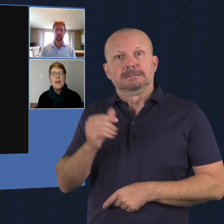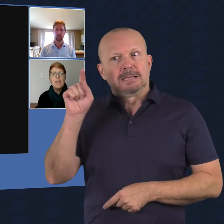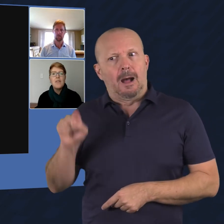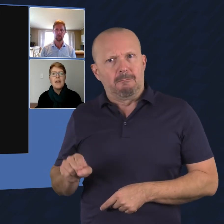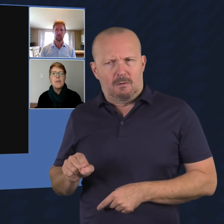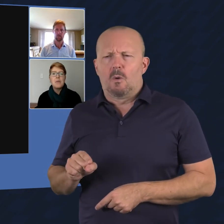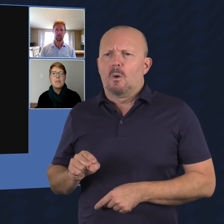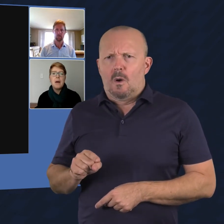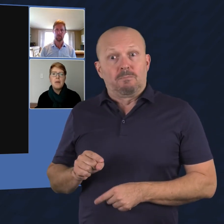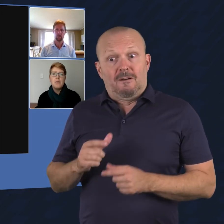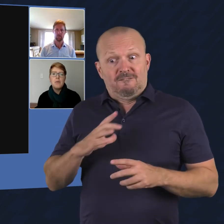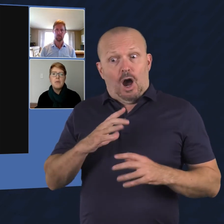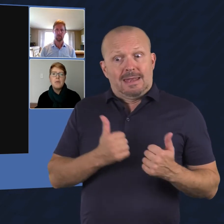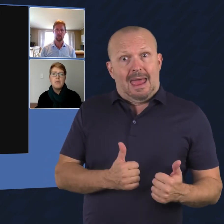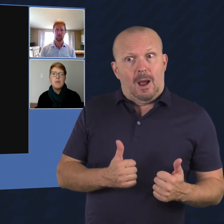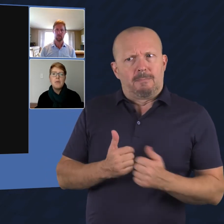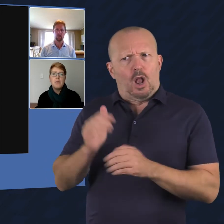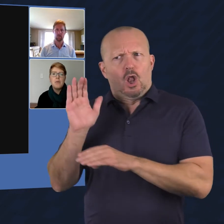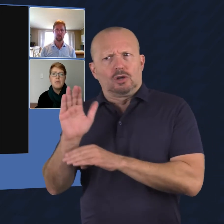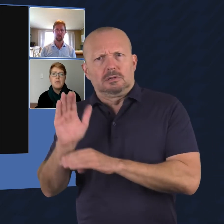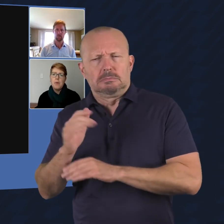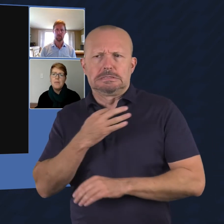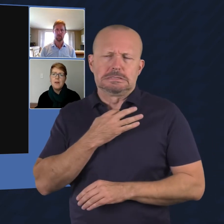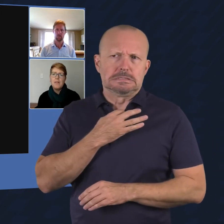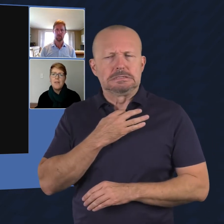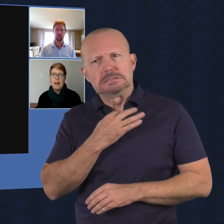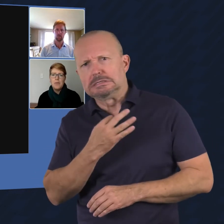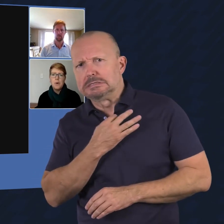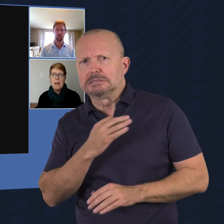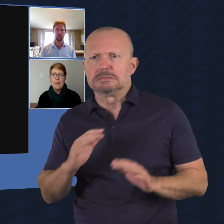the files agreed upon for retention are more stable file formats.